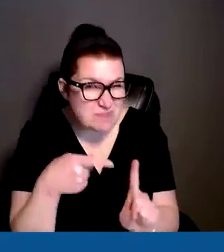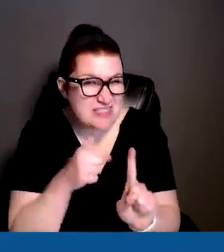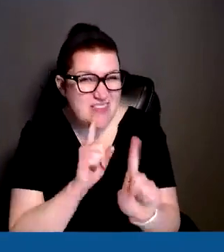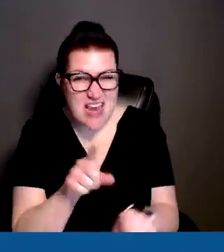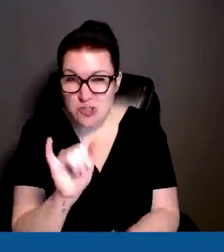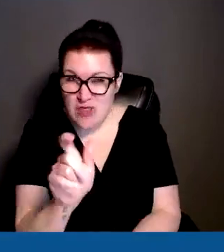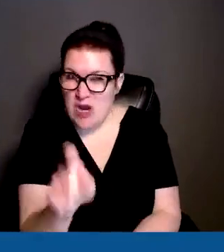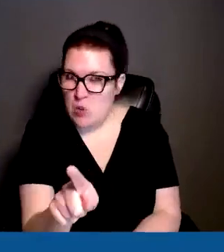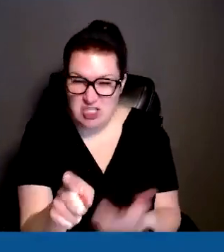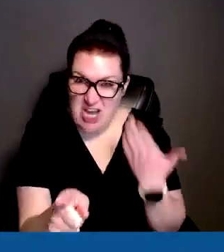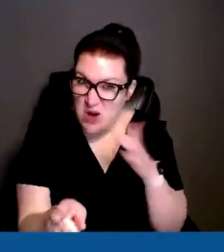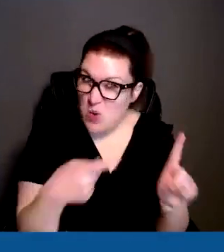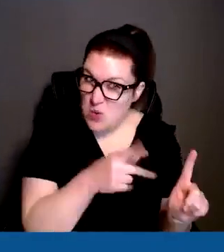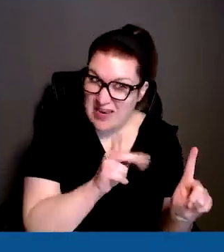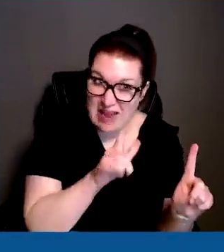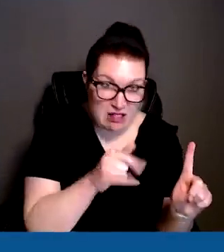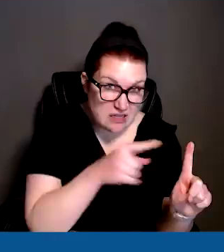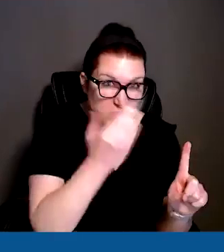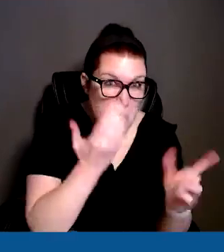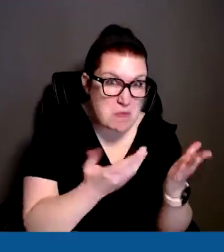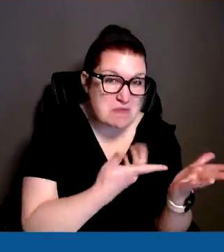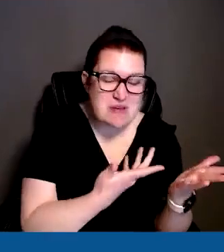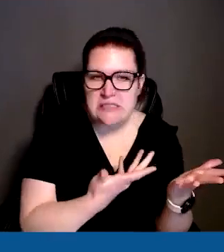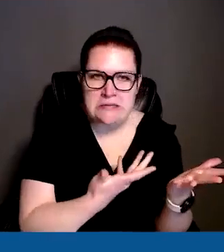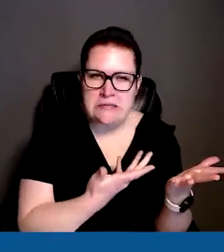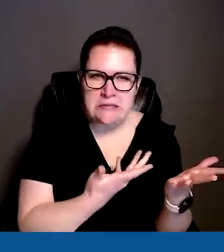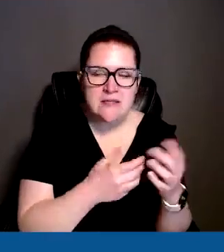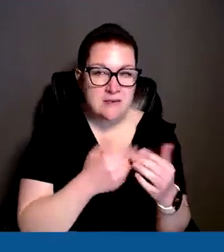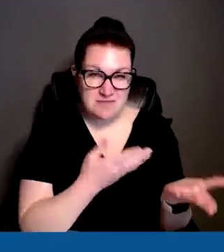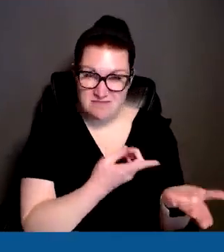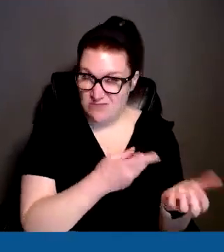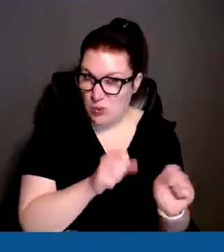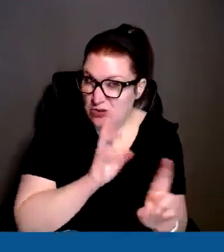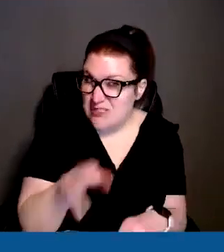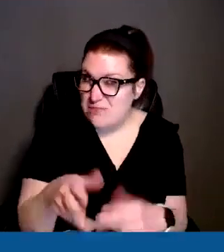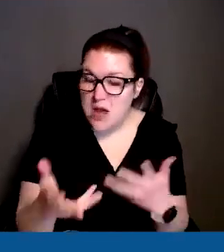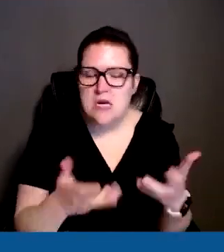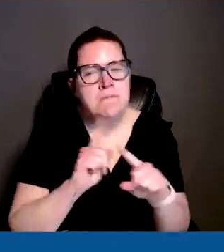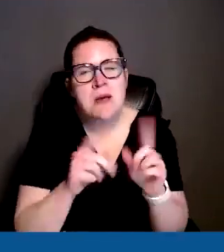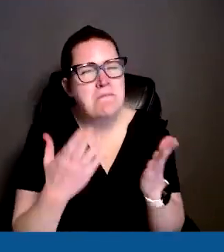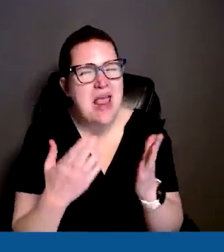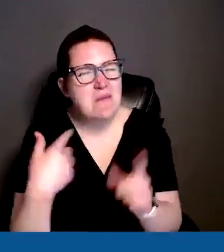I don't know Kelly if you do, and you would be able to respond to that, but that might be one we have to follow up on.